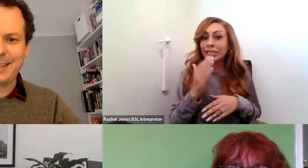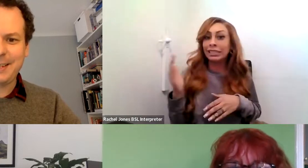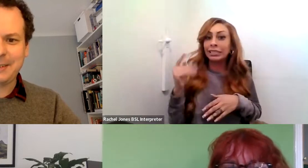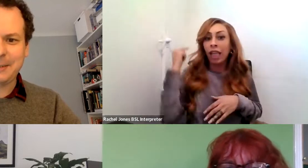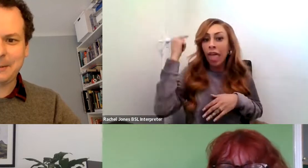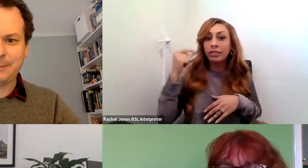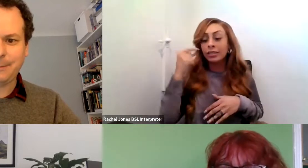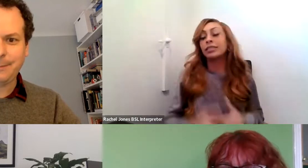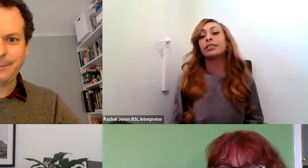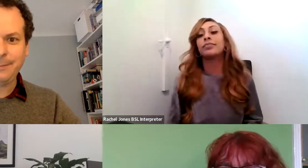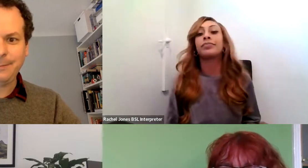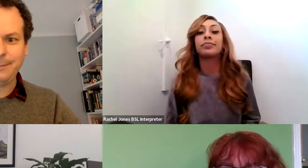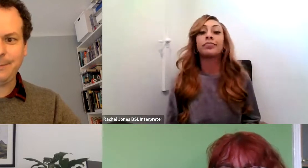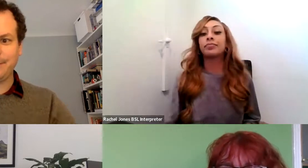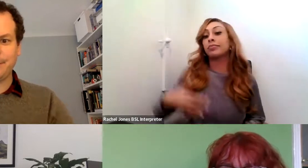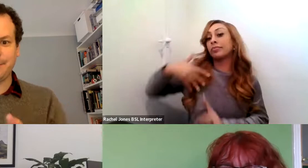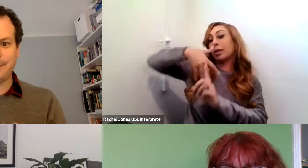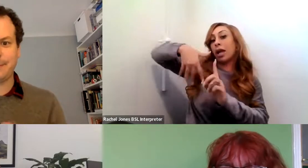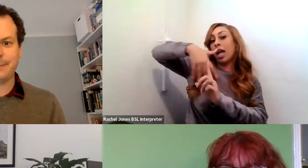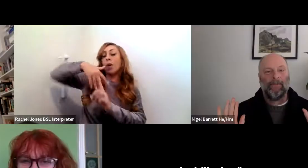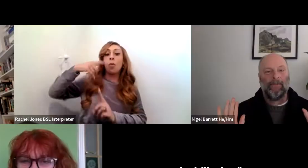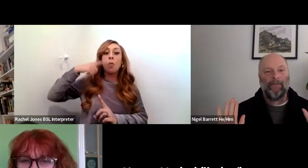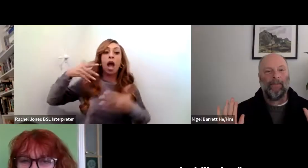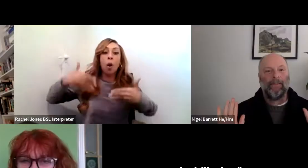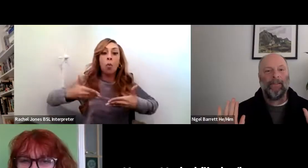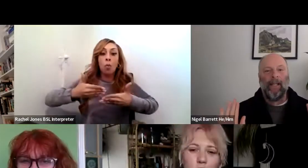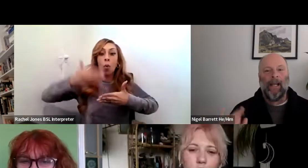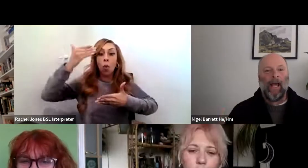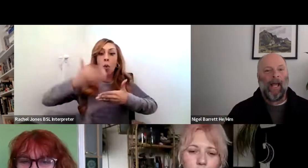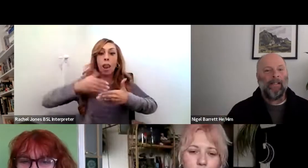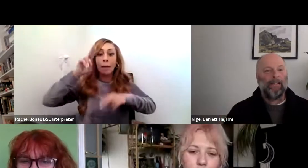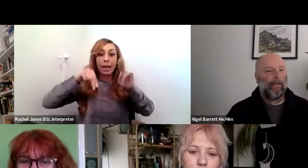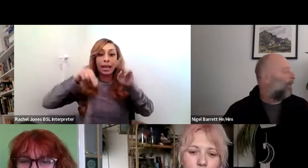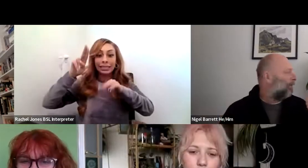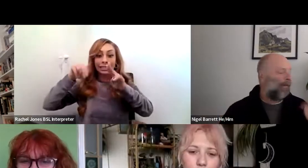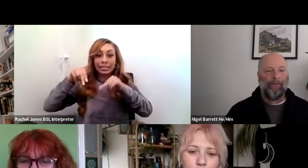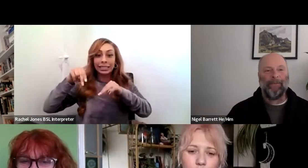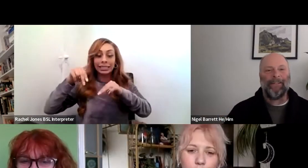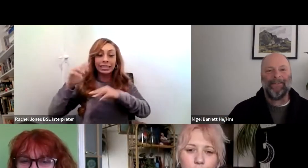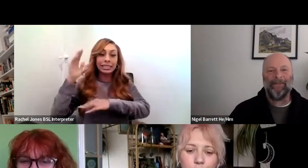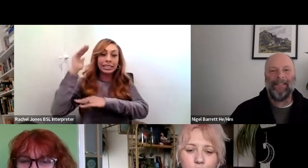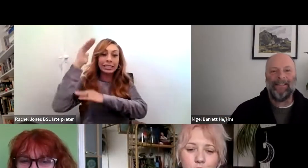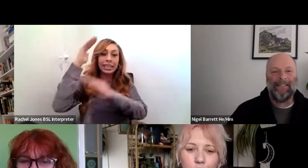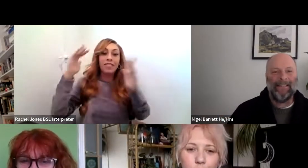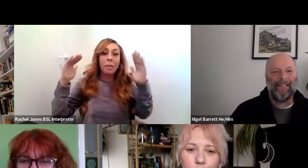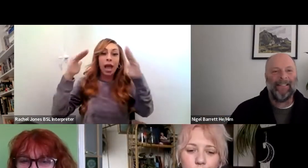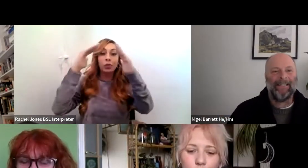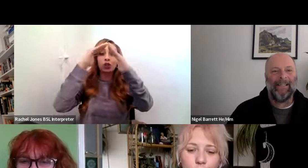and behind me is a white wall, and a painting of Snowdon and a pot plant which I just realised needs dusting.